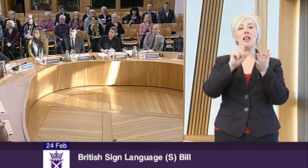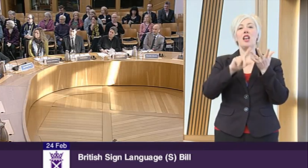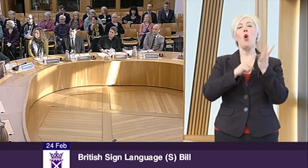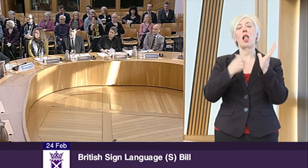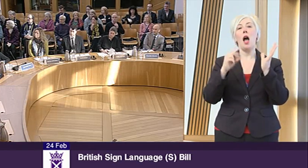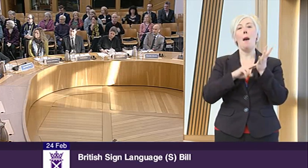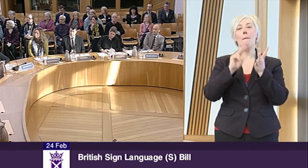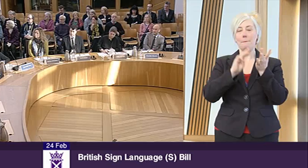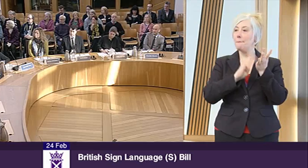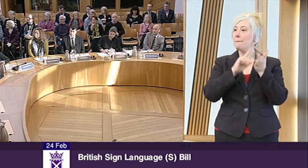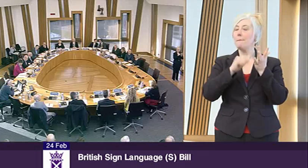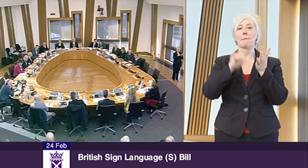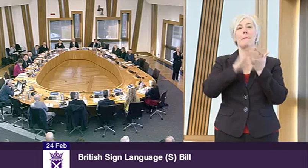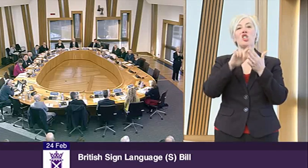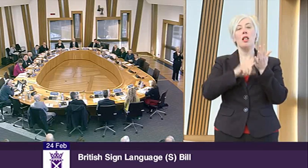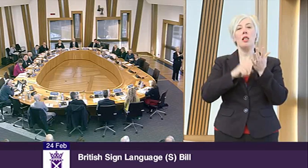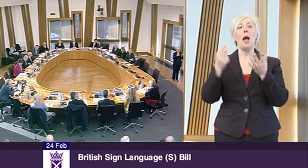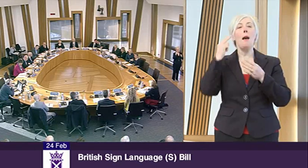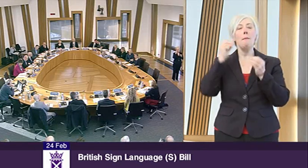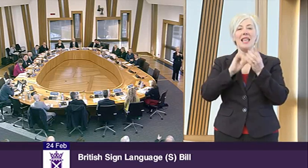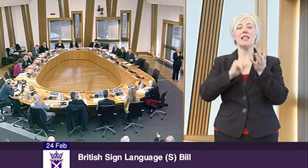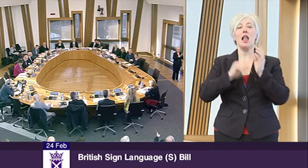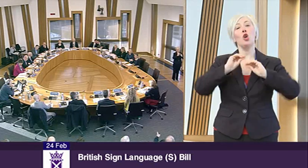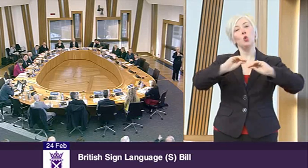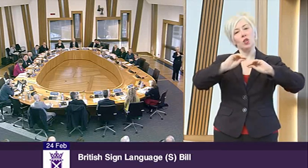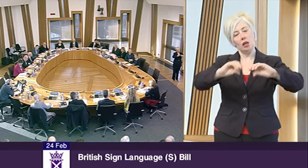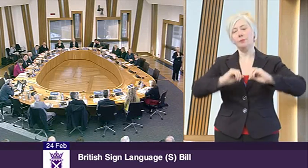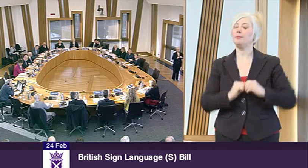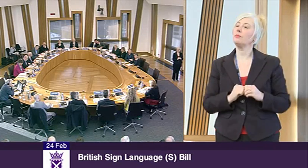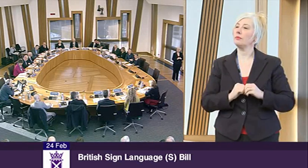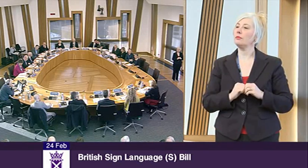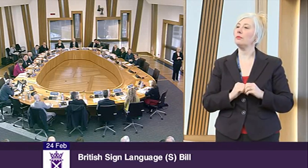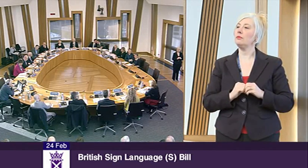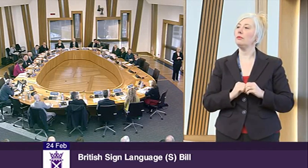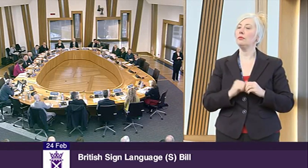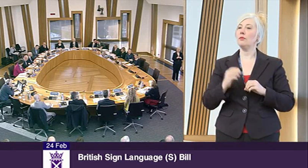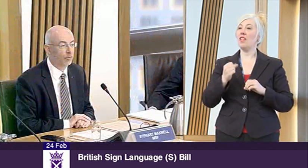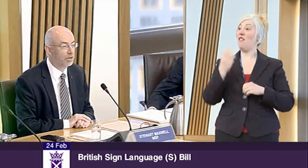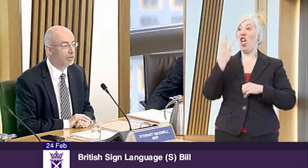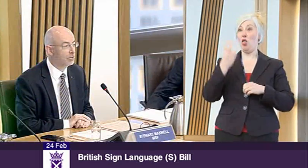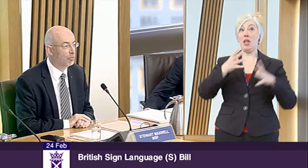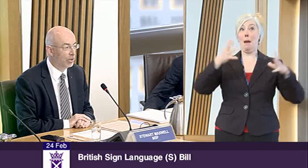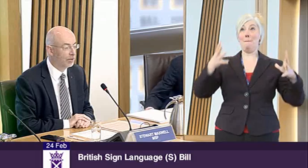I point out that we have three large panels of witnesses today and a lot of work to get